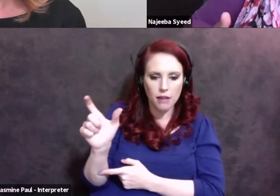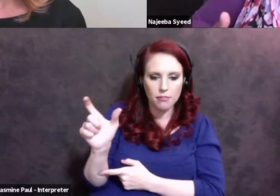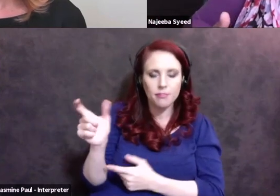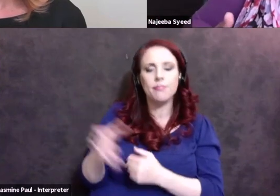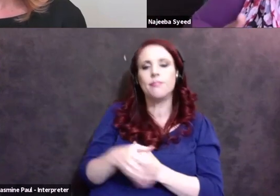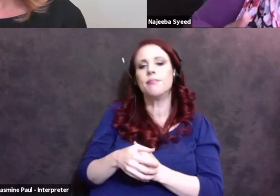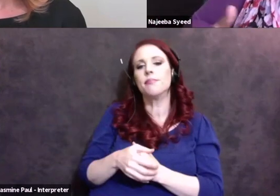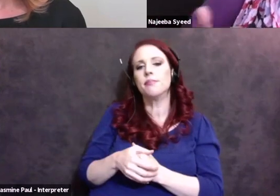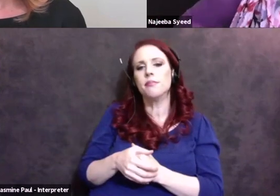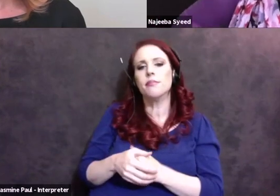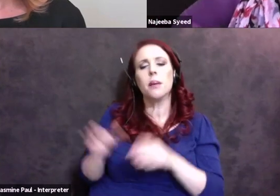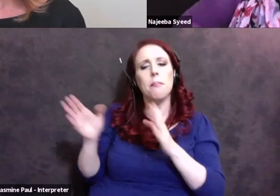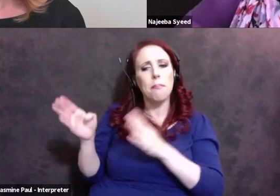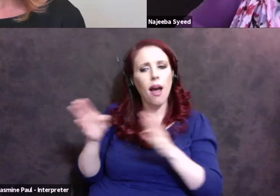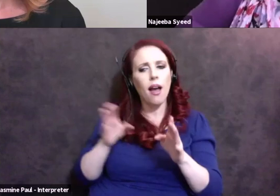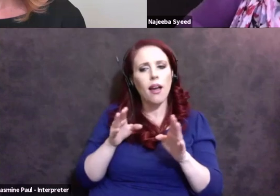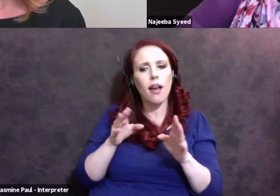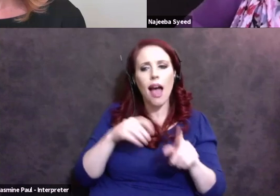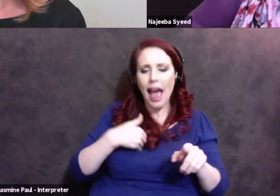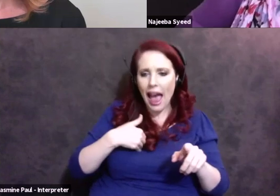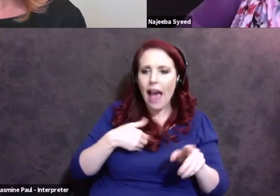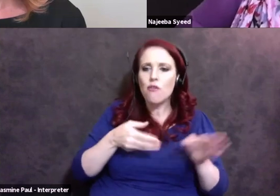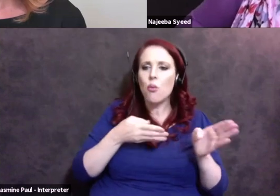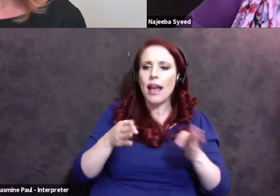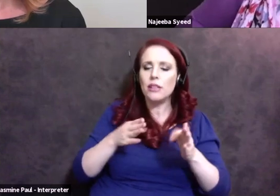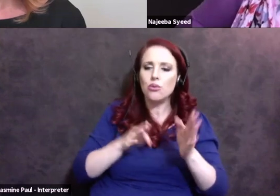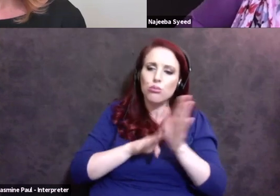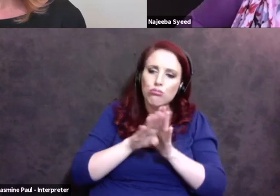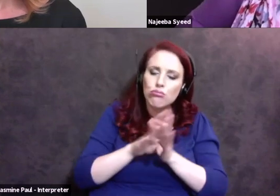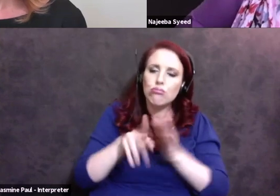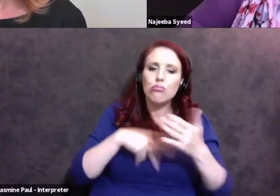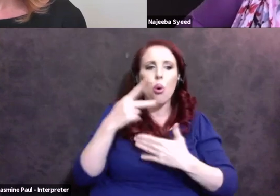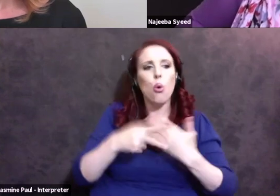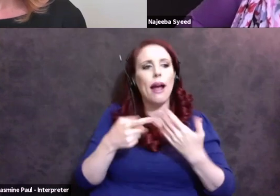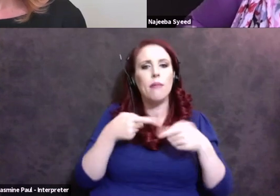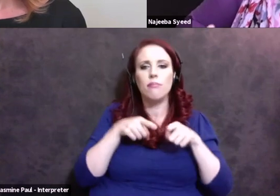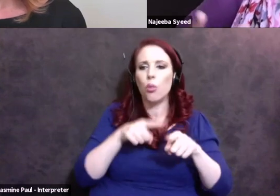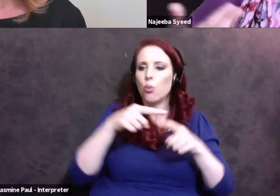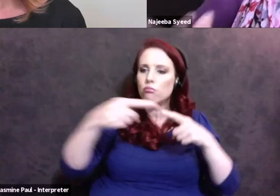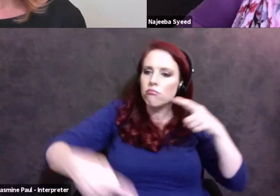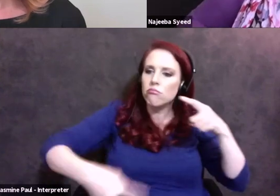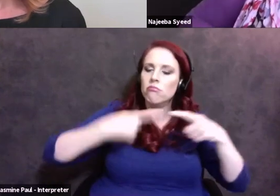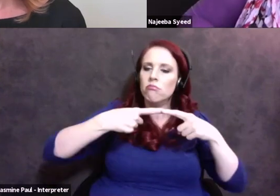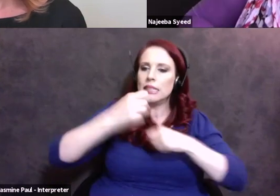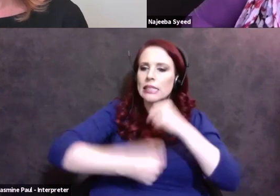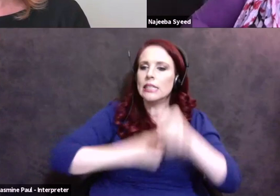but there are also ways to build programming throughout the year that showcase and articulate